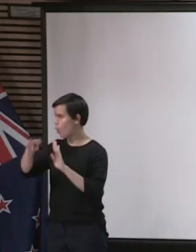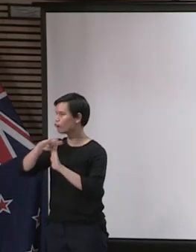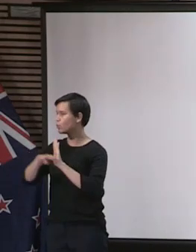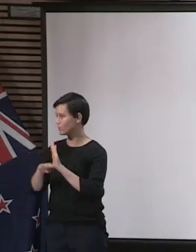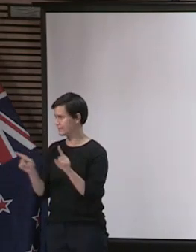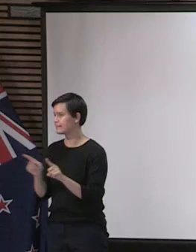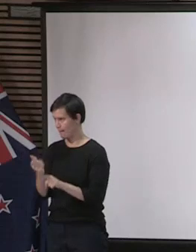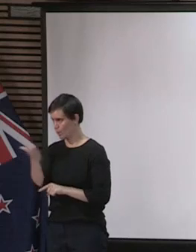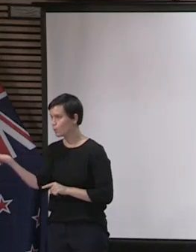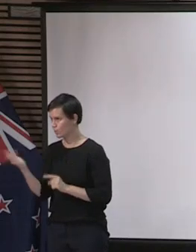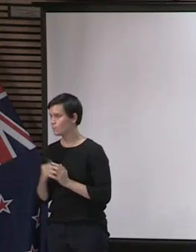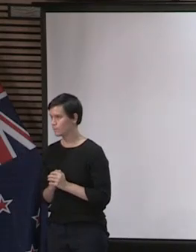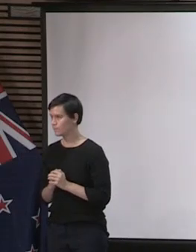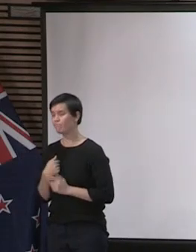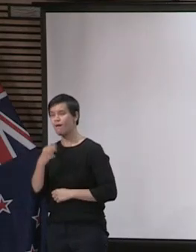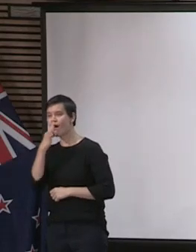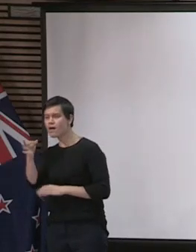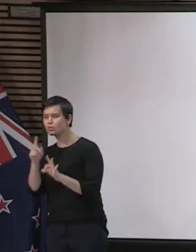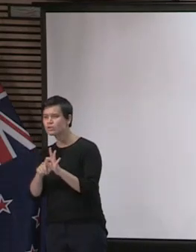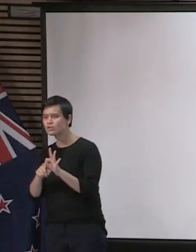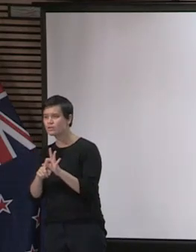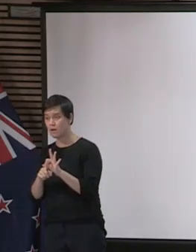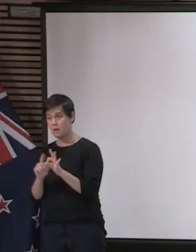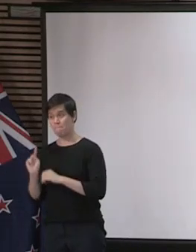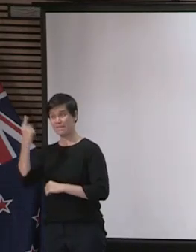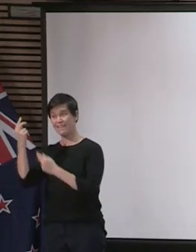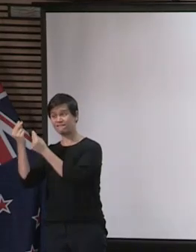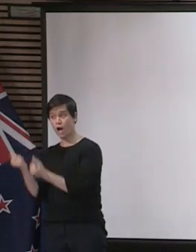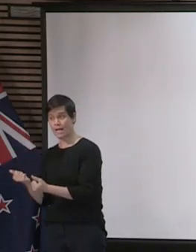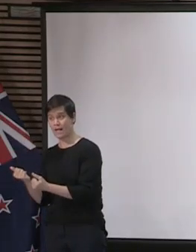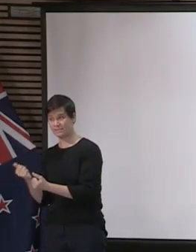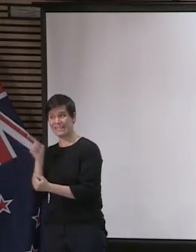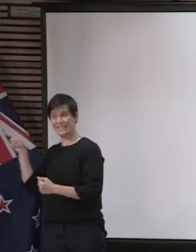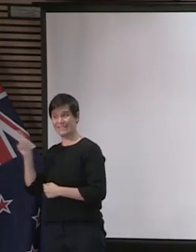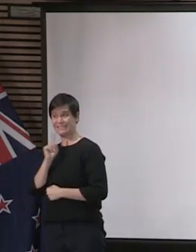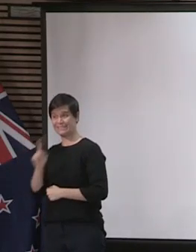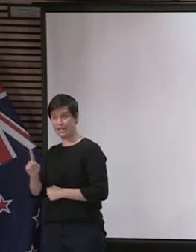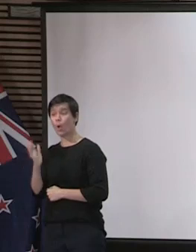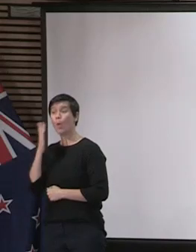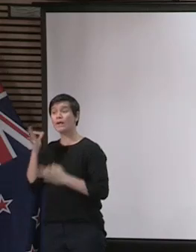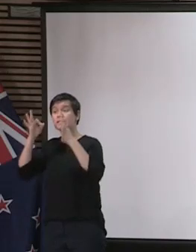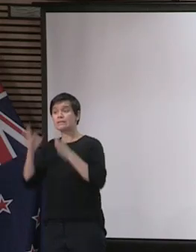we can extend the same expectations we are putting across every workplace here and the Above hive.